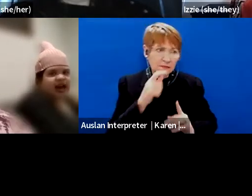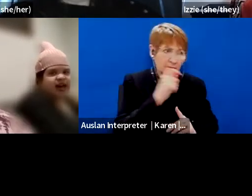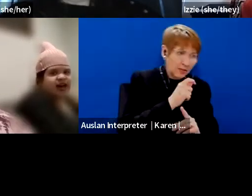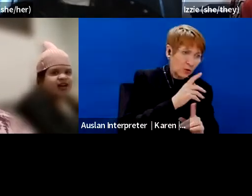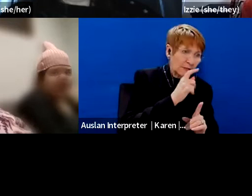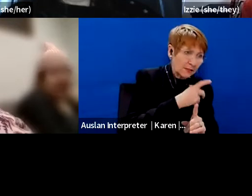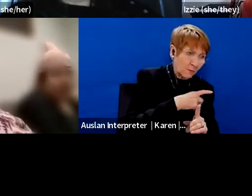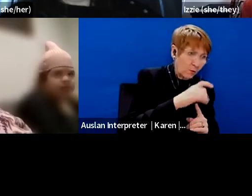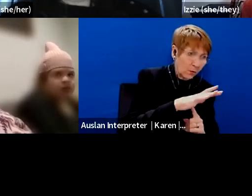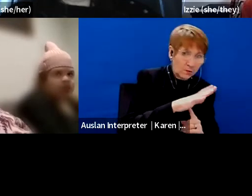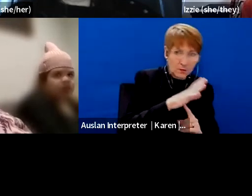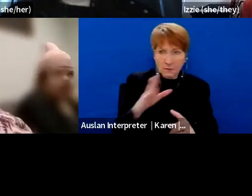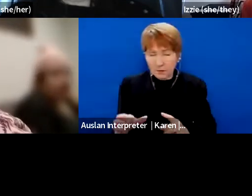So, you know, It's a big difference compared to early on.